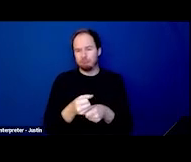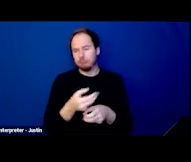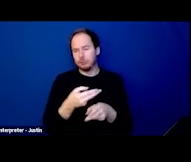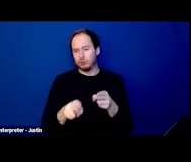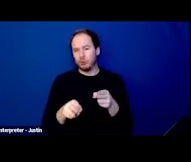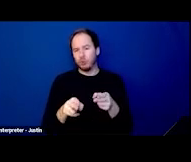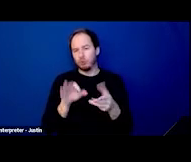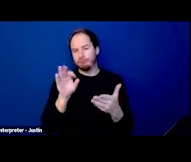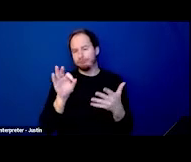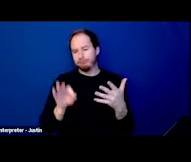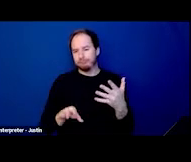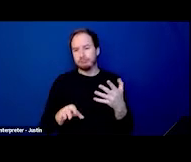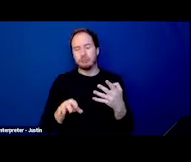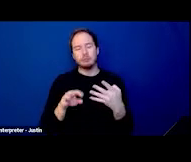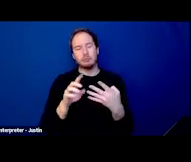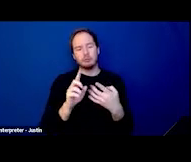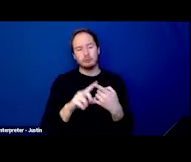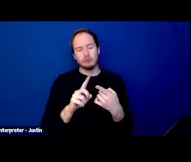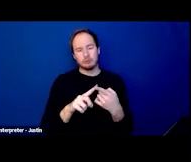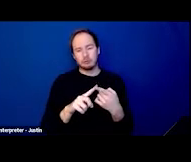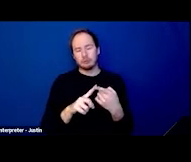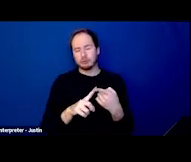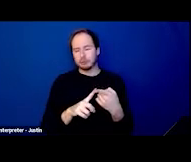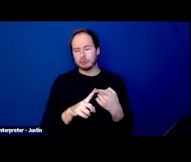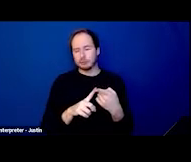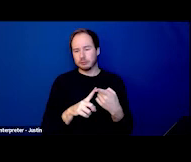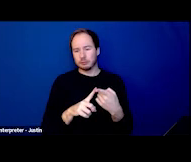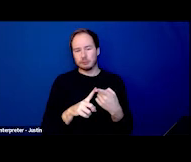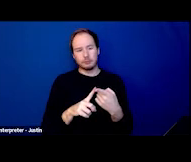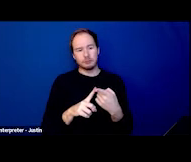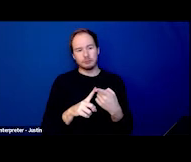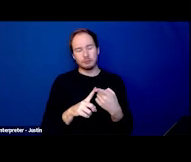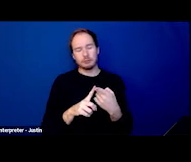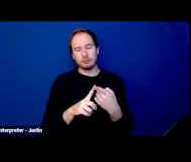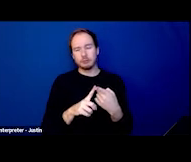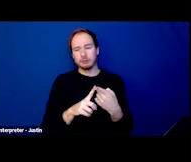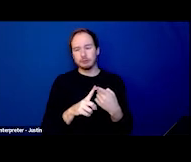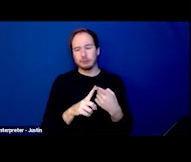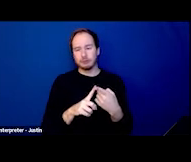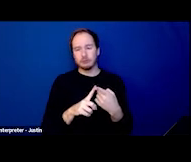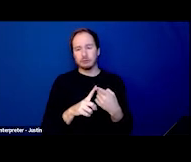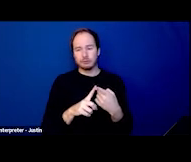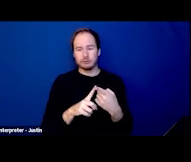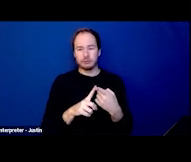in terms of accessing behavioral health. I wanted to focus on a few key things. So among the highest is of course